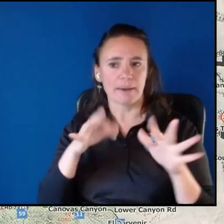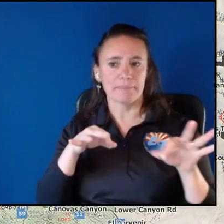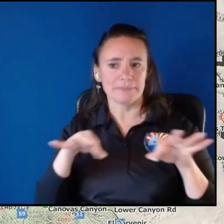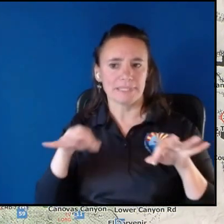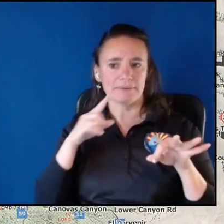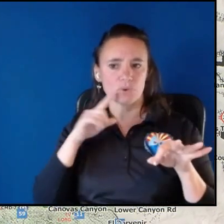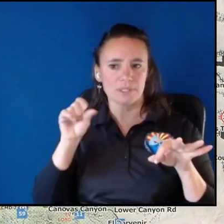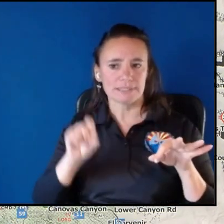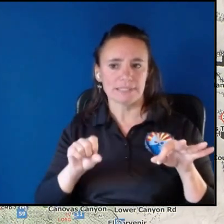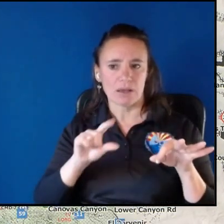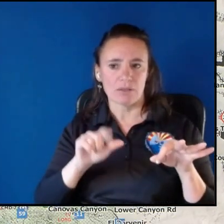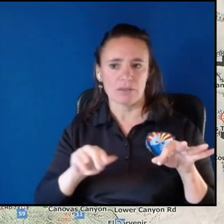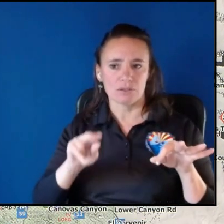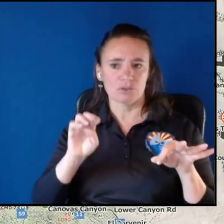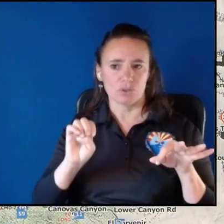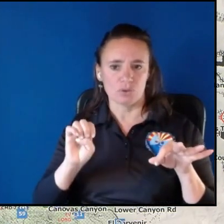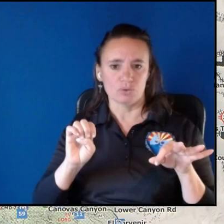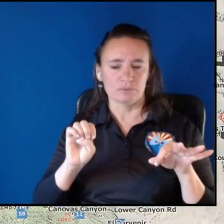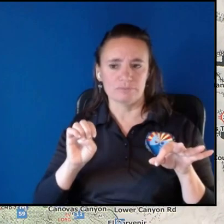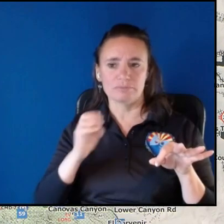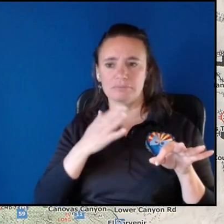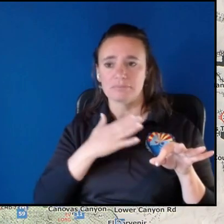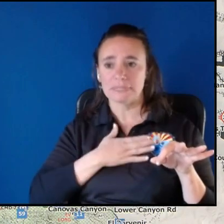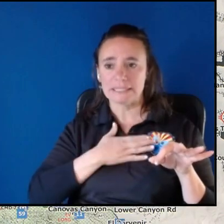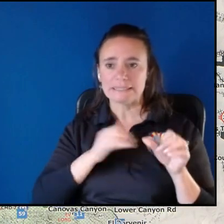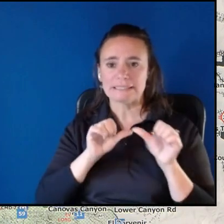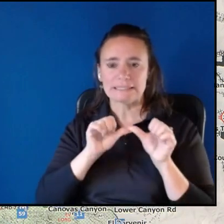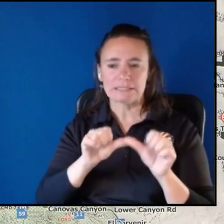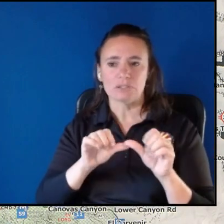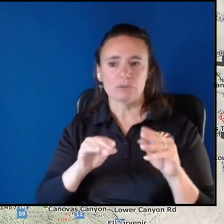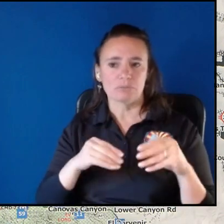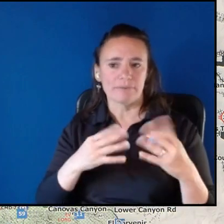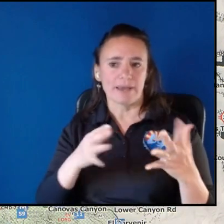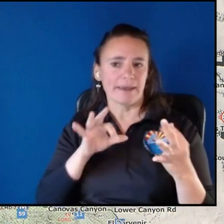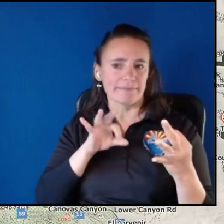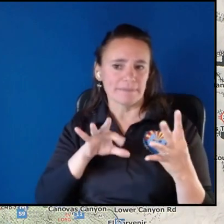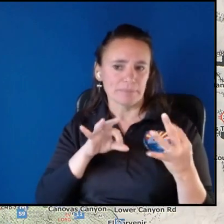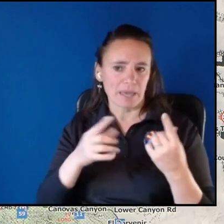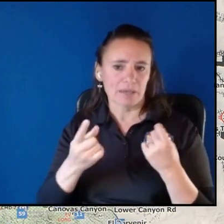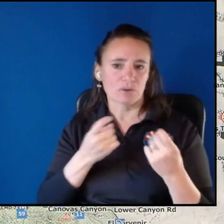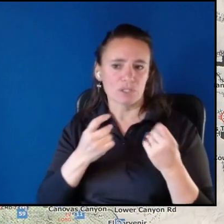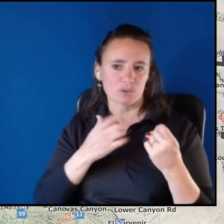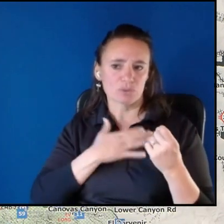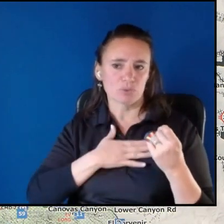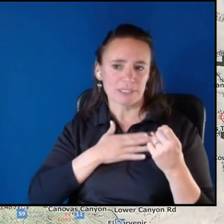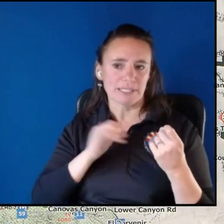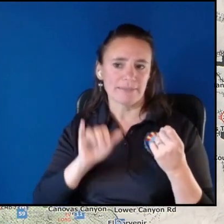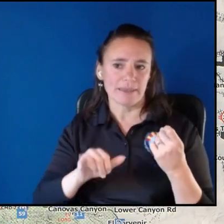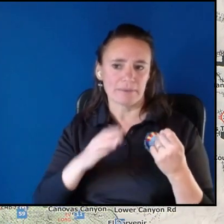Please continue to provide us the feedback and the questions. Appreciate that.